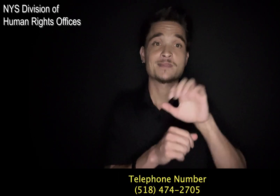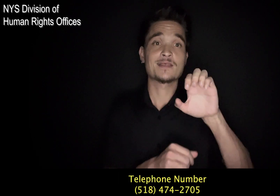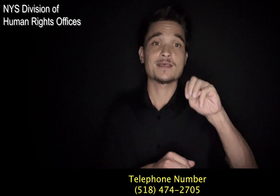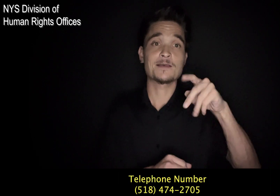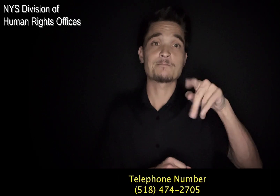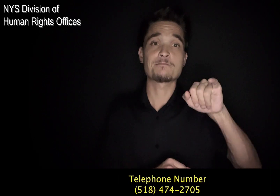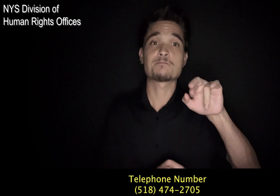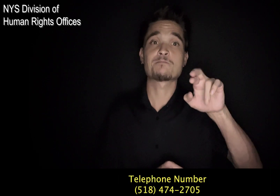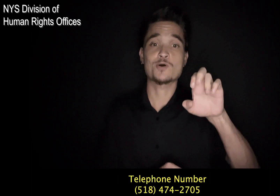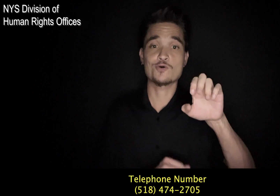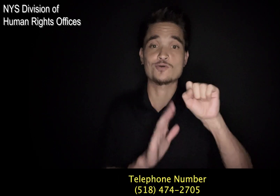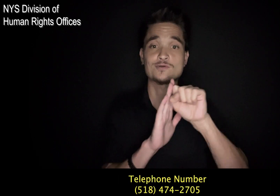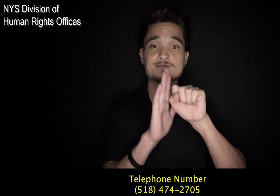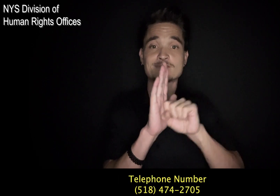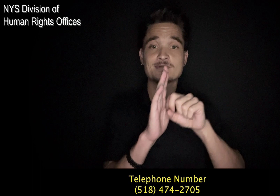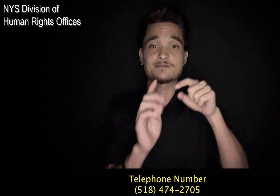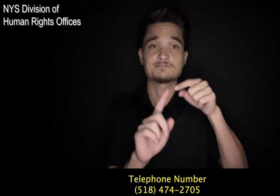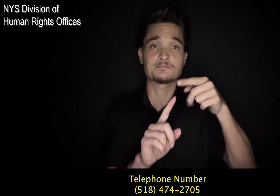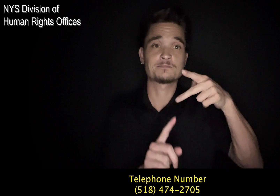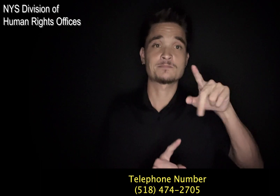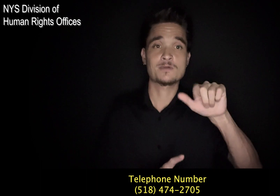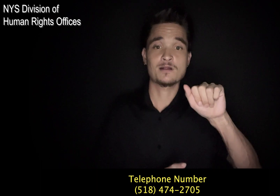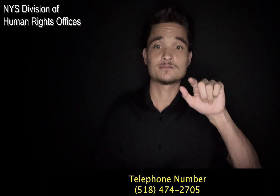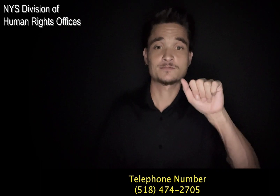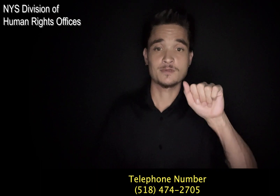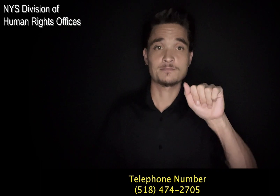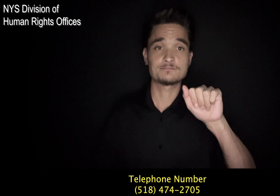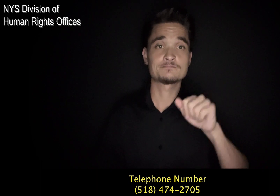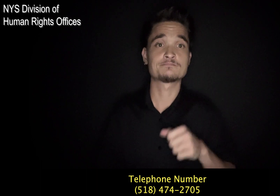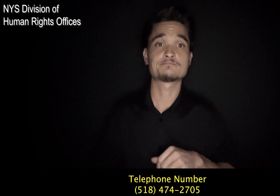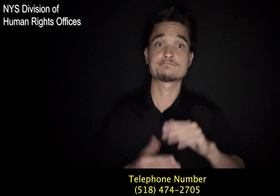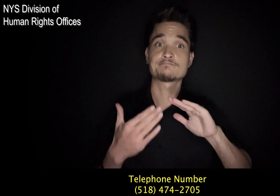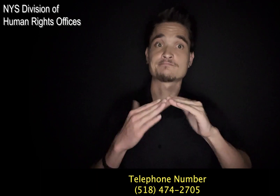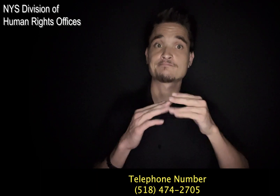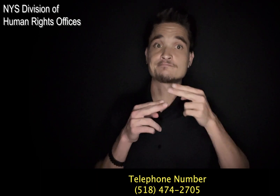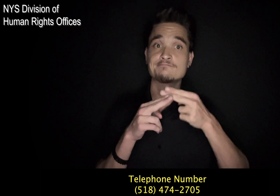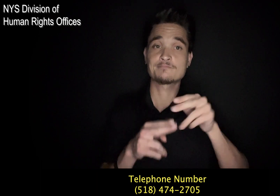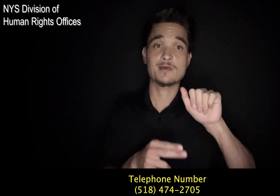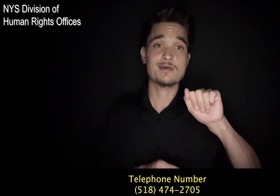Telephone Number (518) 474-2705